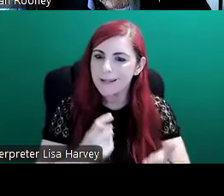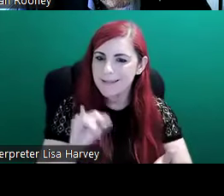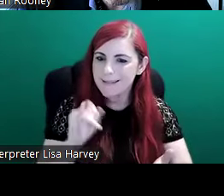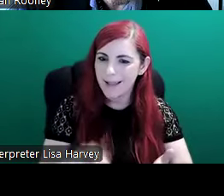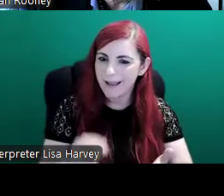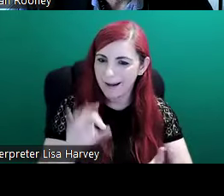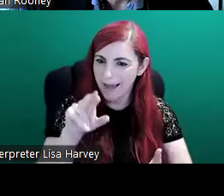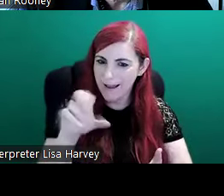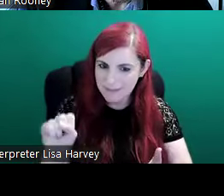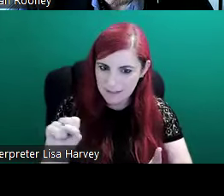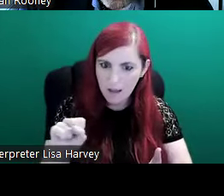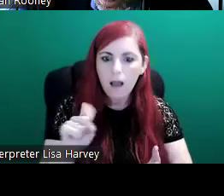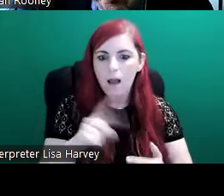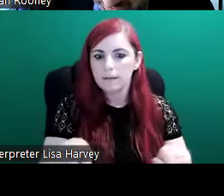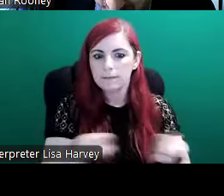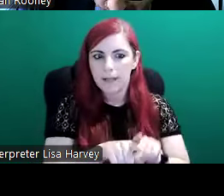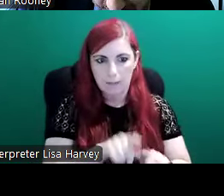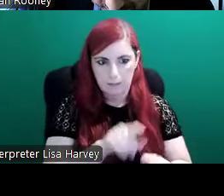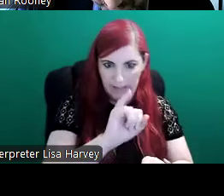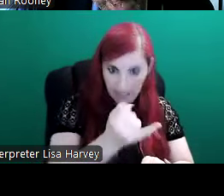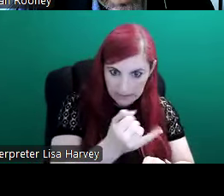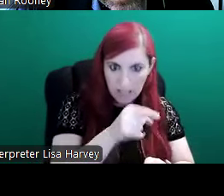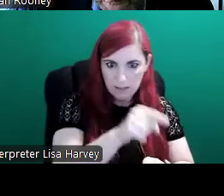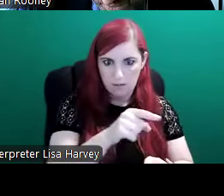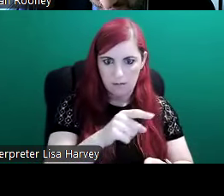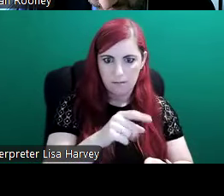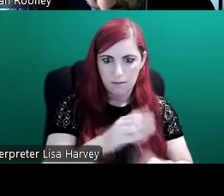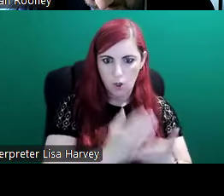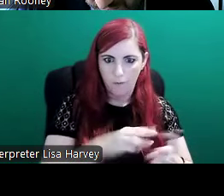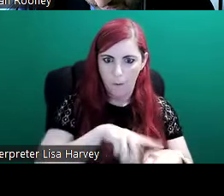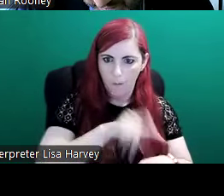widely considered to be among her most important however, while Jellett and Hone's